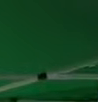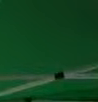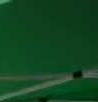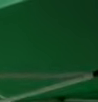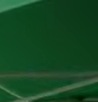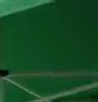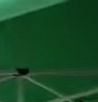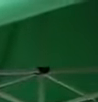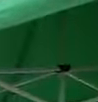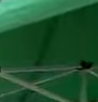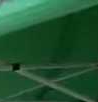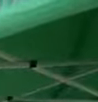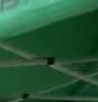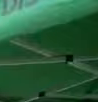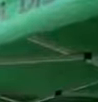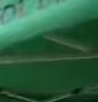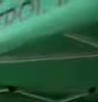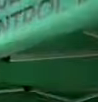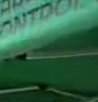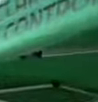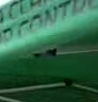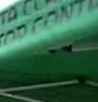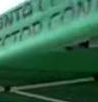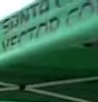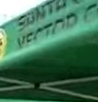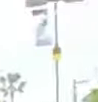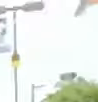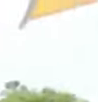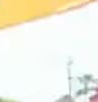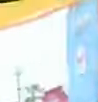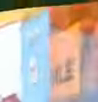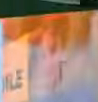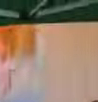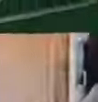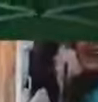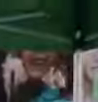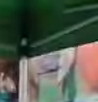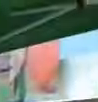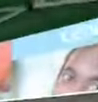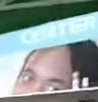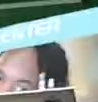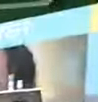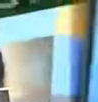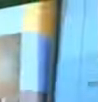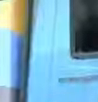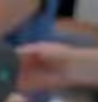you to provide you a test result. The other is a consent form which allows us to provide the COVID test to you.